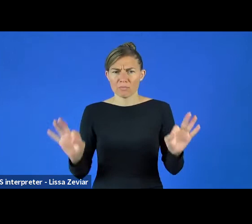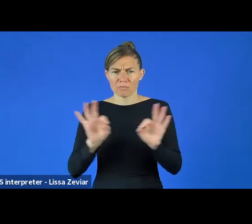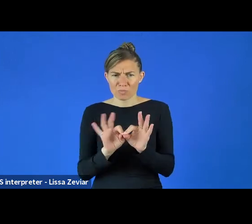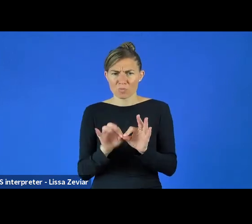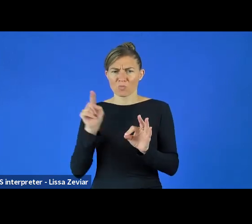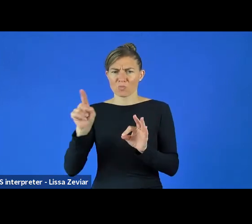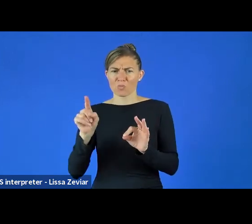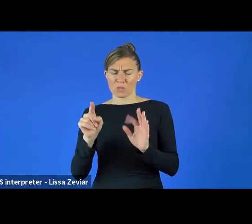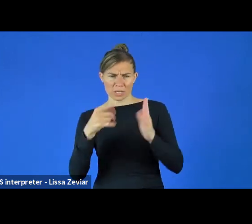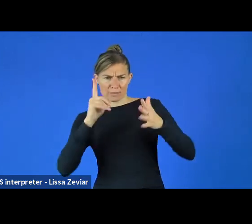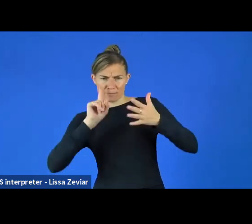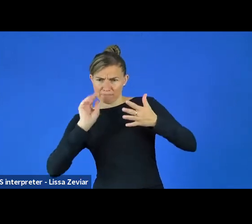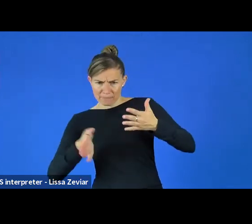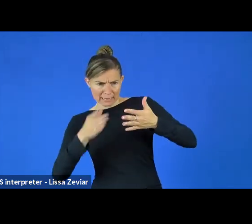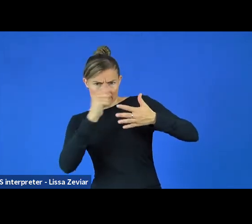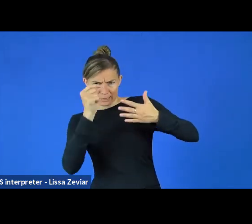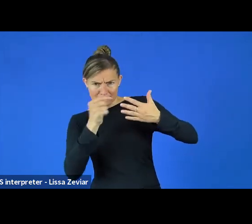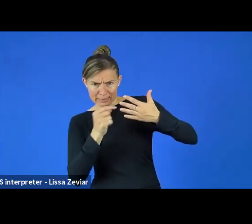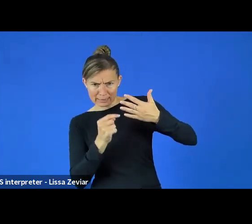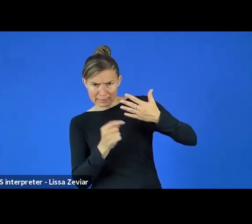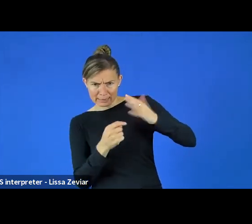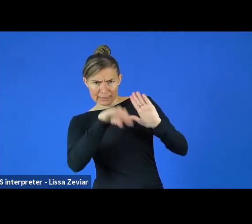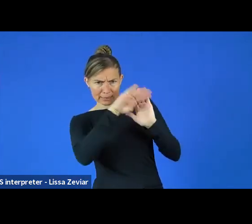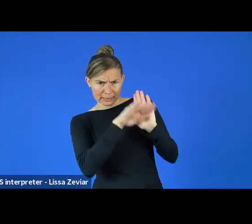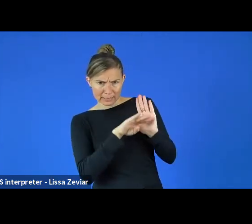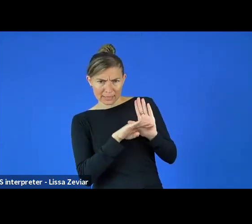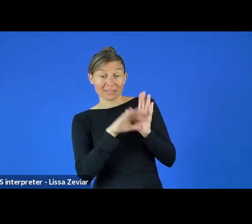I put a photo in the slide of a well-known standard.